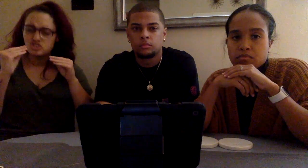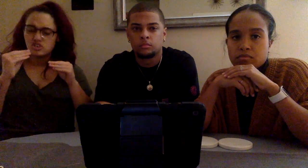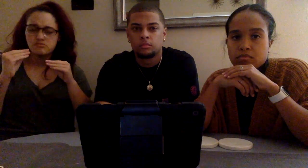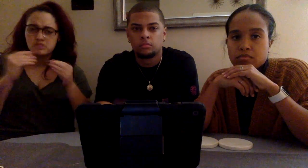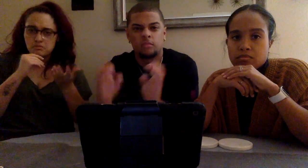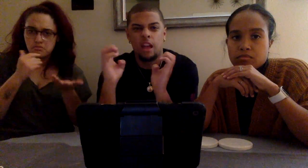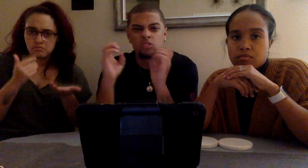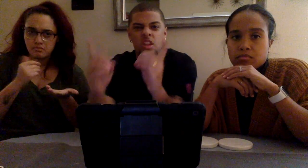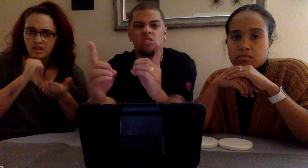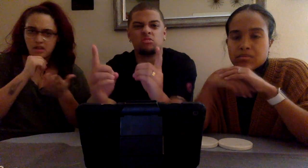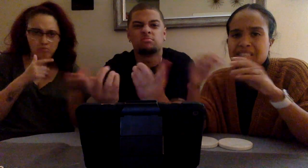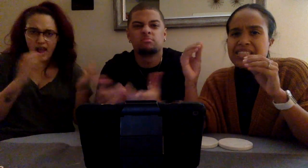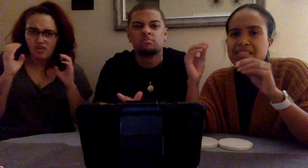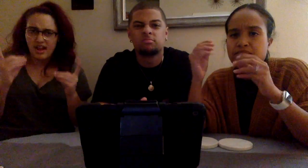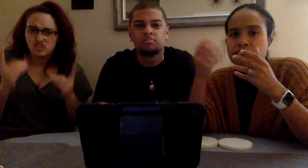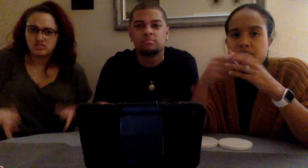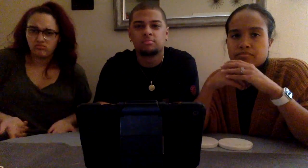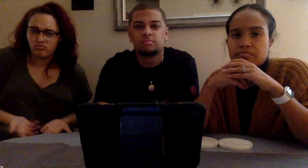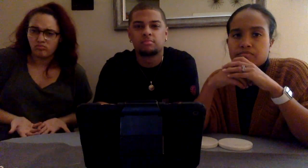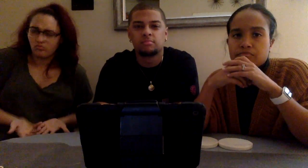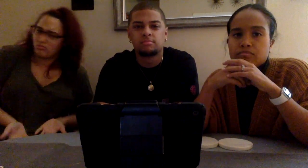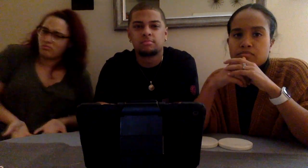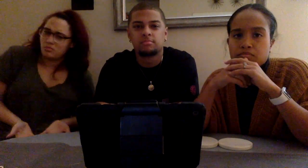Dante: Educate! Daisy: Education! YEAH!